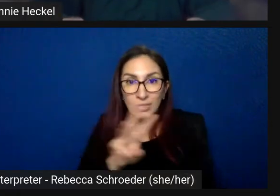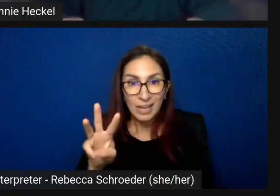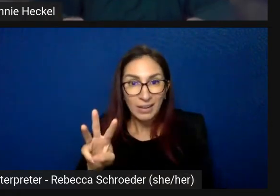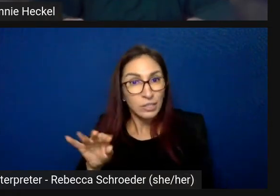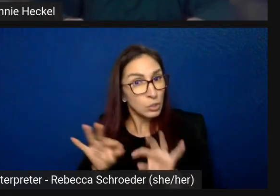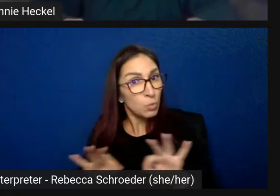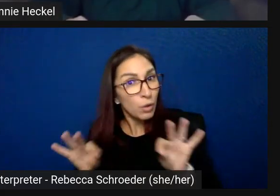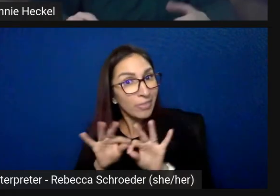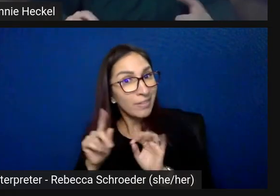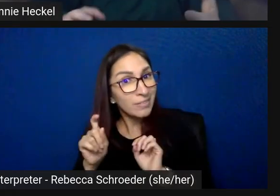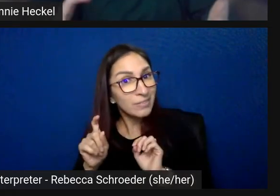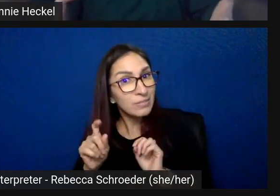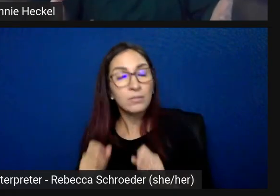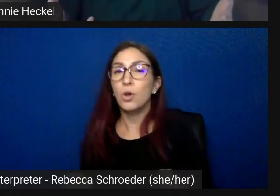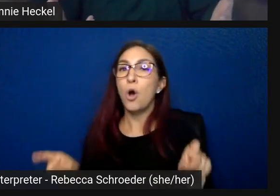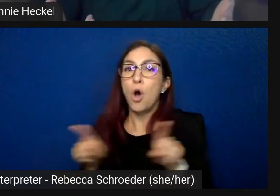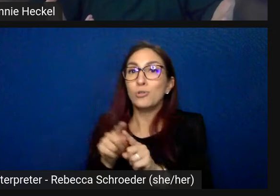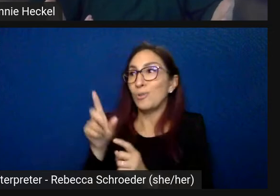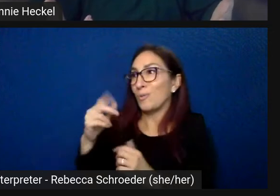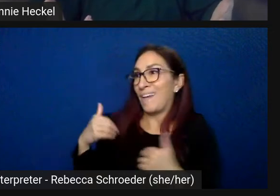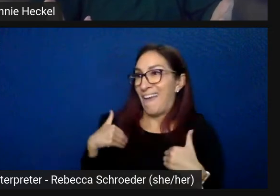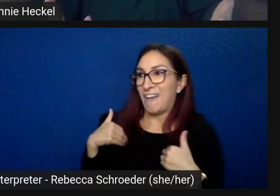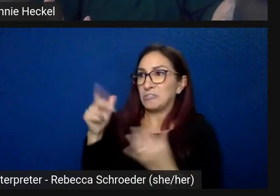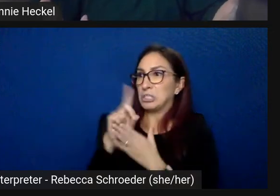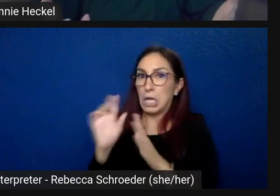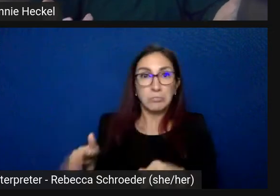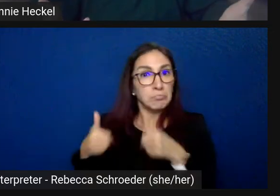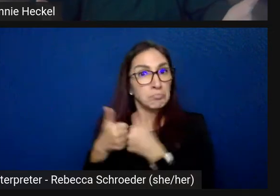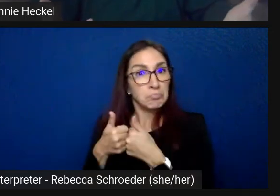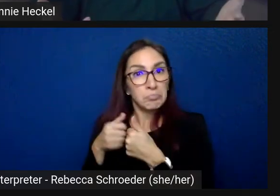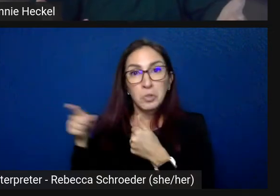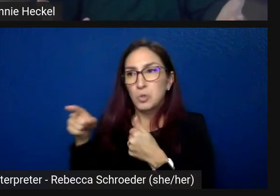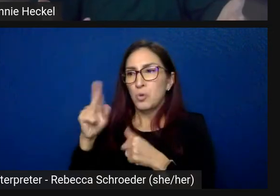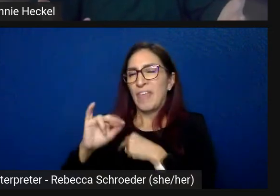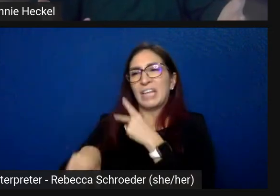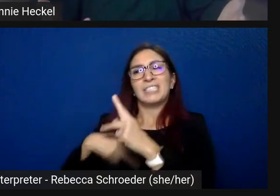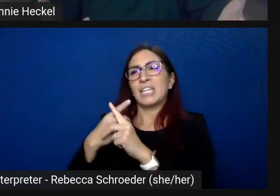Are you the kind of designer who can't rise to the design challenge